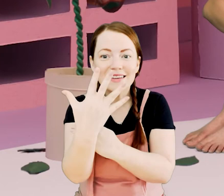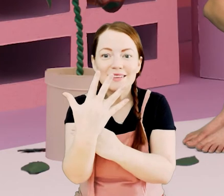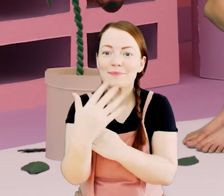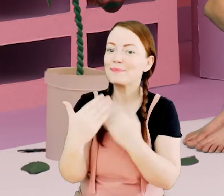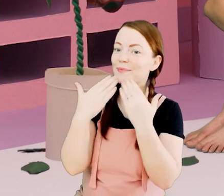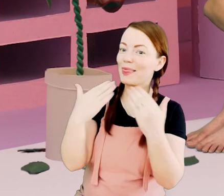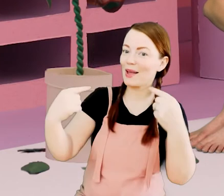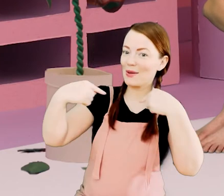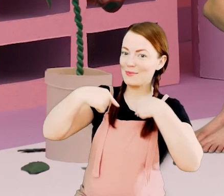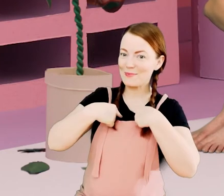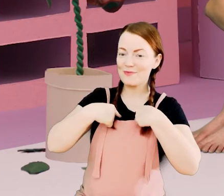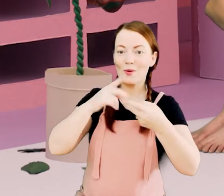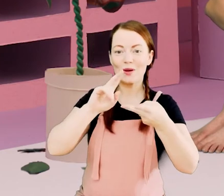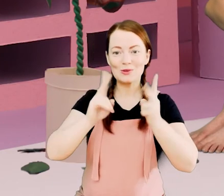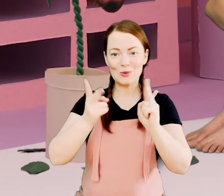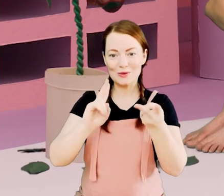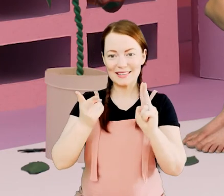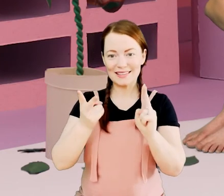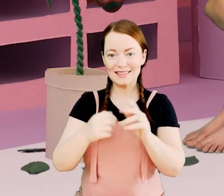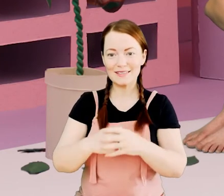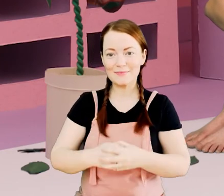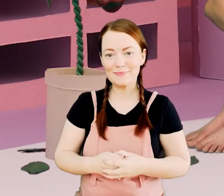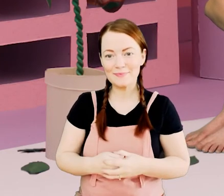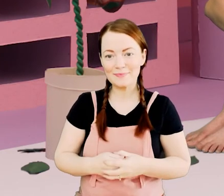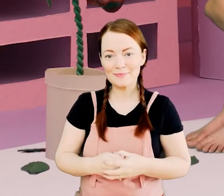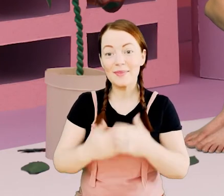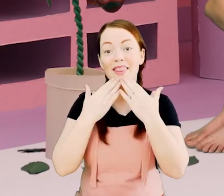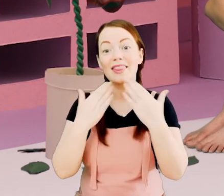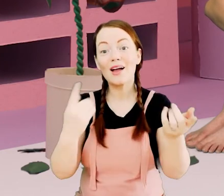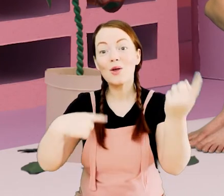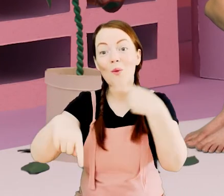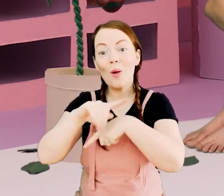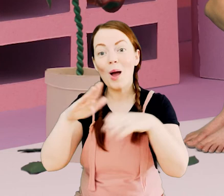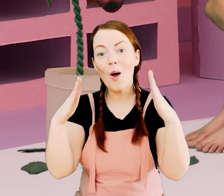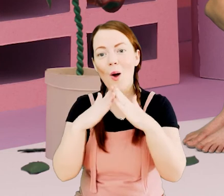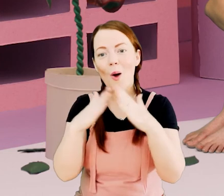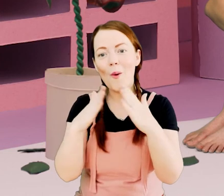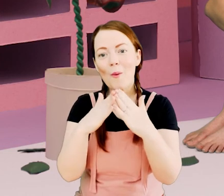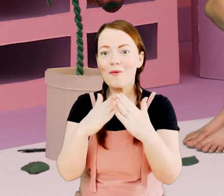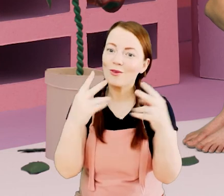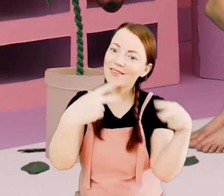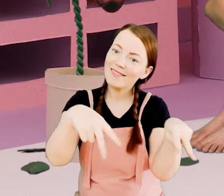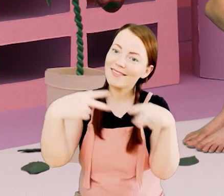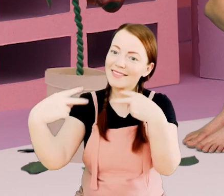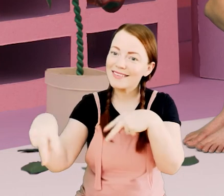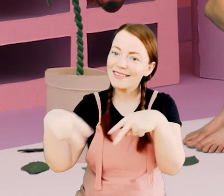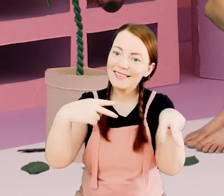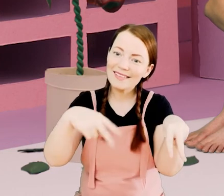Thank you Kate for interpreting my words into sign language and thank you at home for sharing some of your dance moves